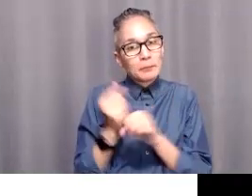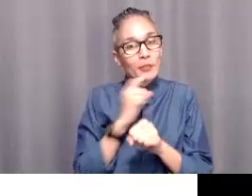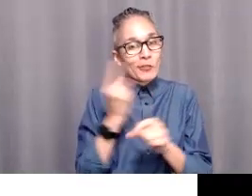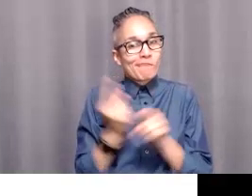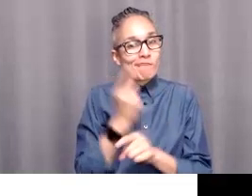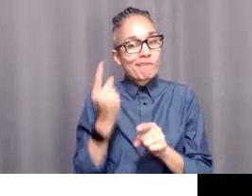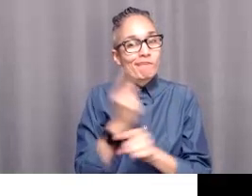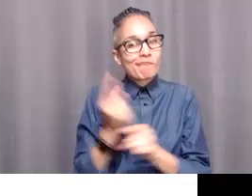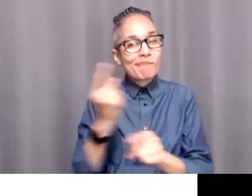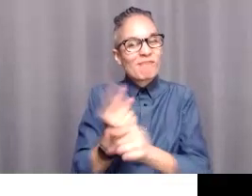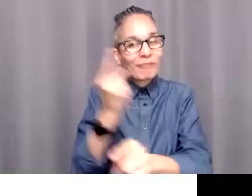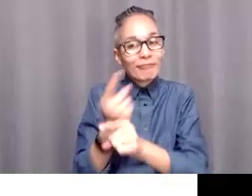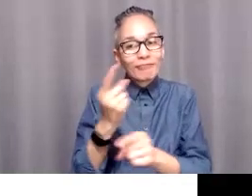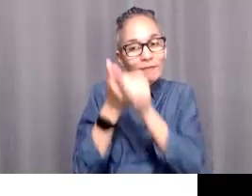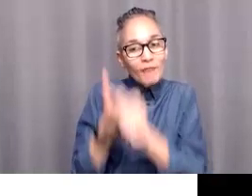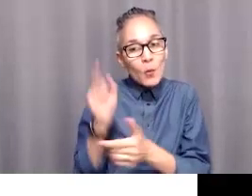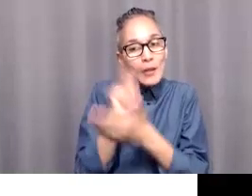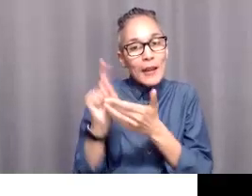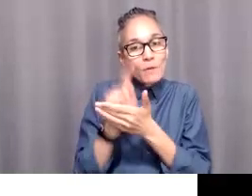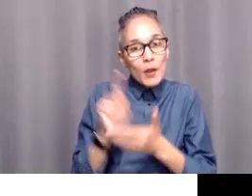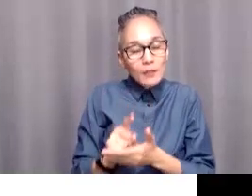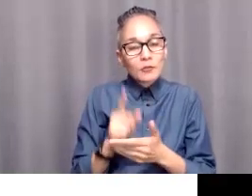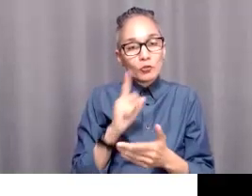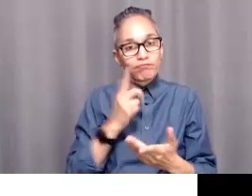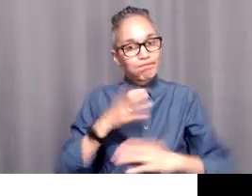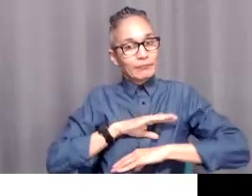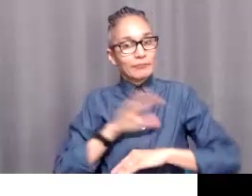to make sure that she is doing, adequate RSI in her course.